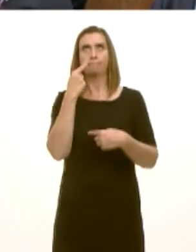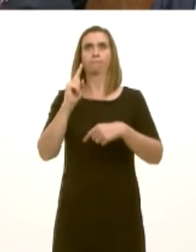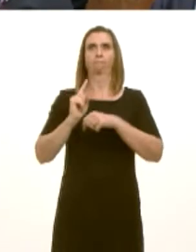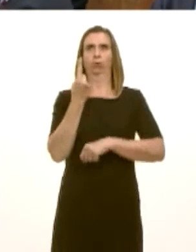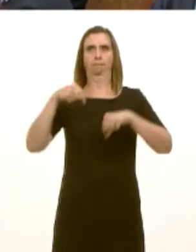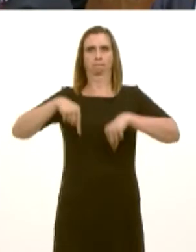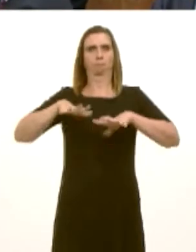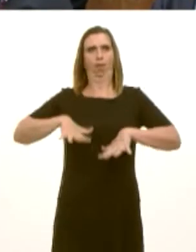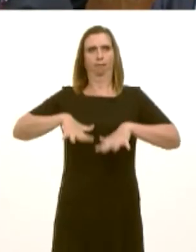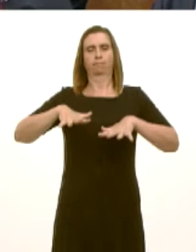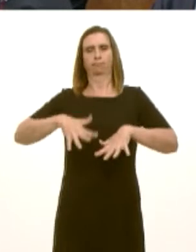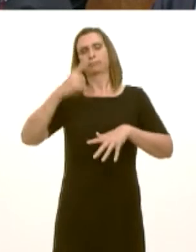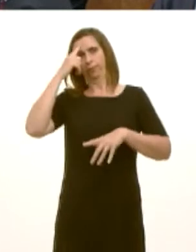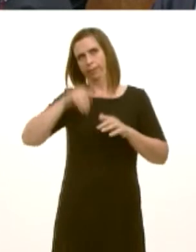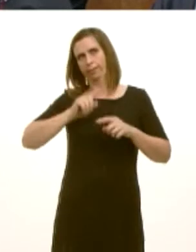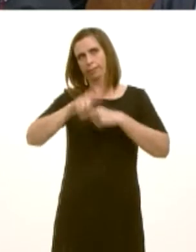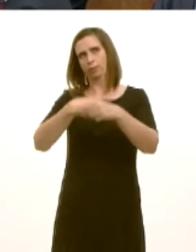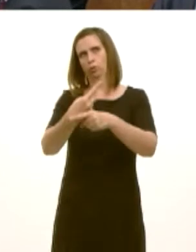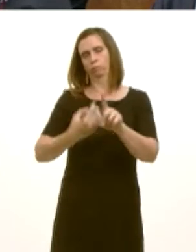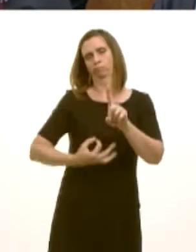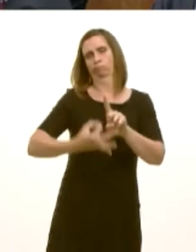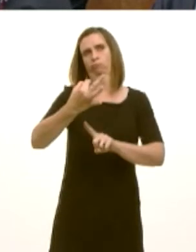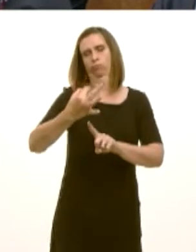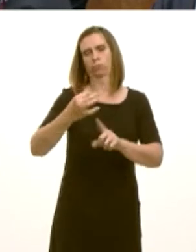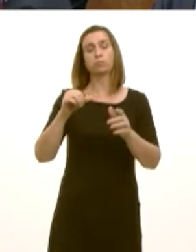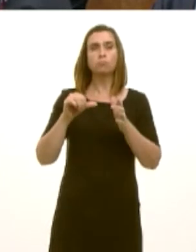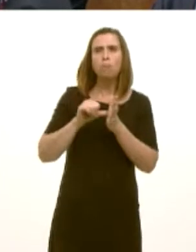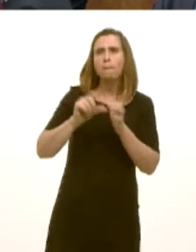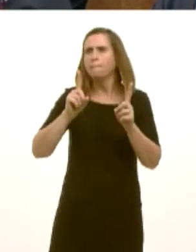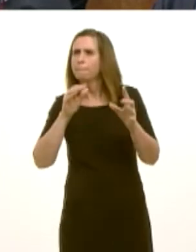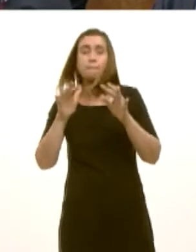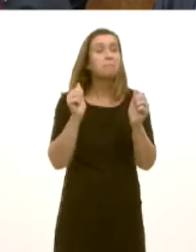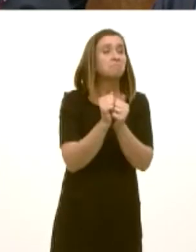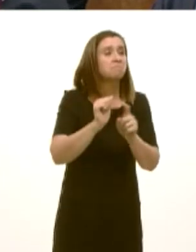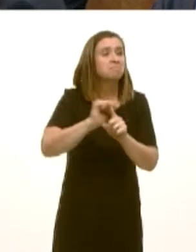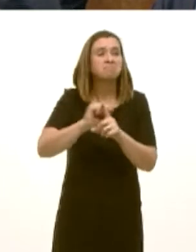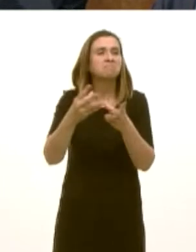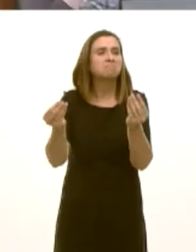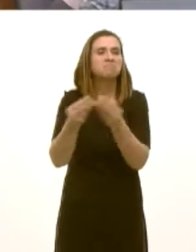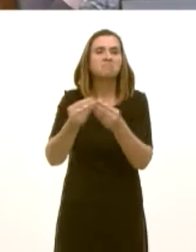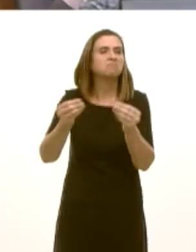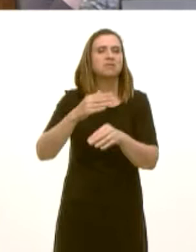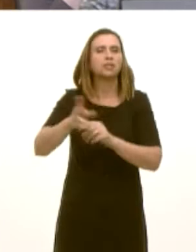are taken forward next year, and that the problems that have occurred this year are not repeated.